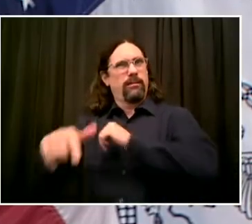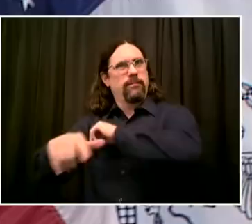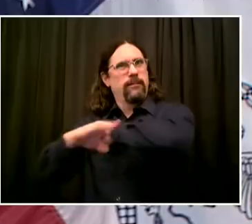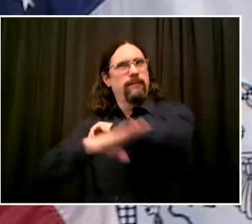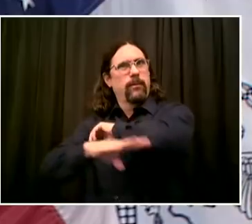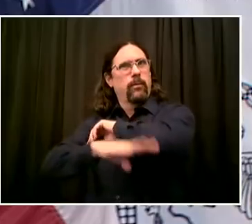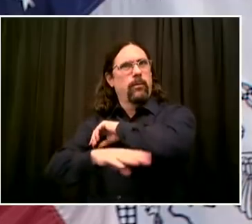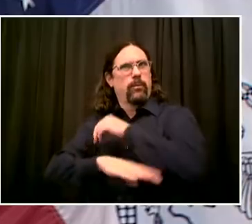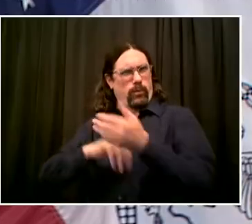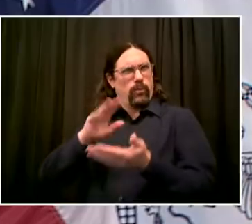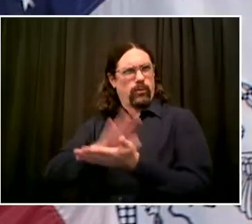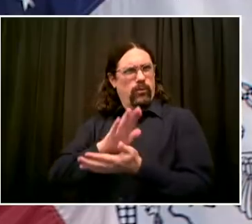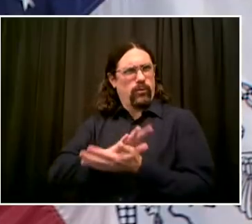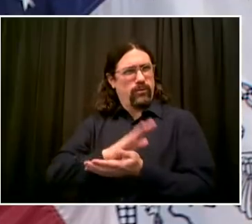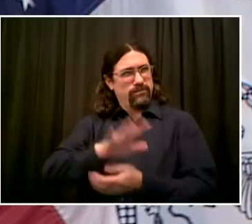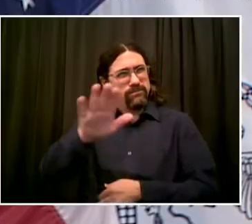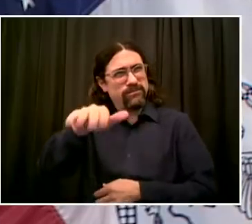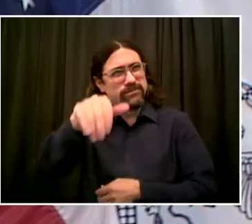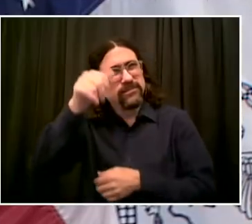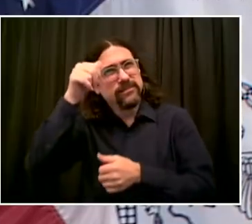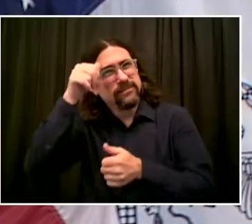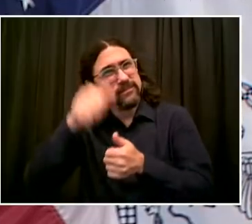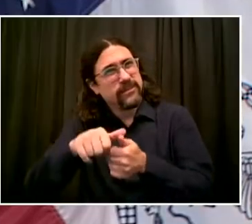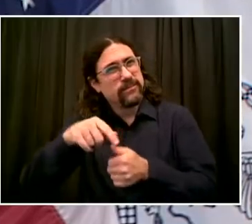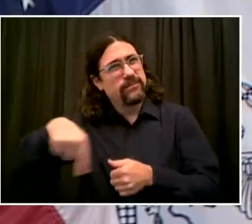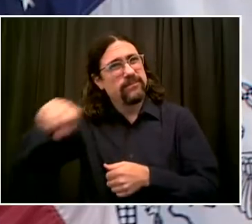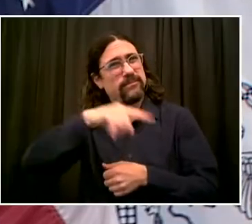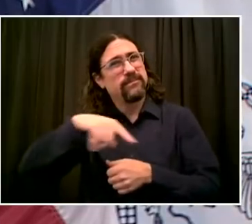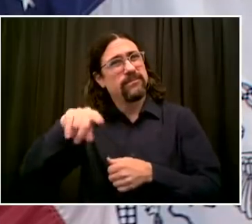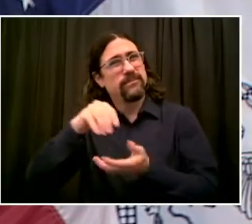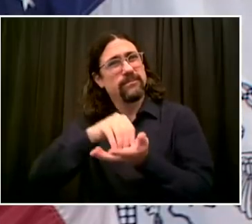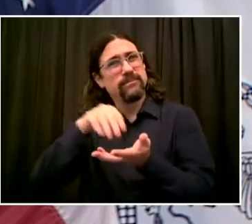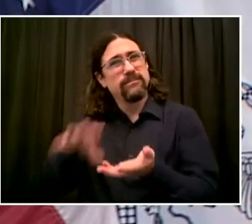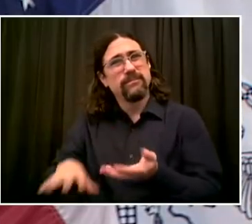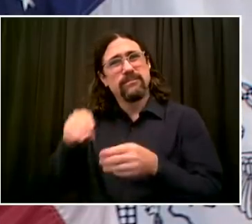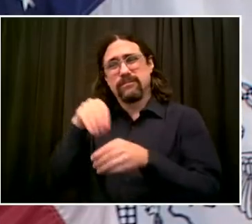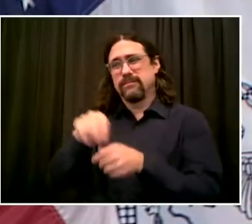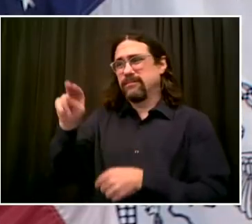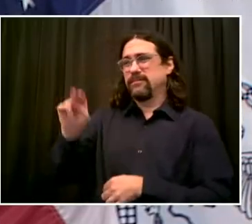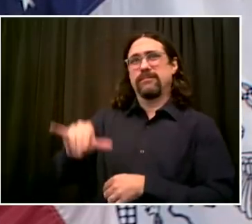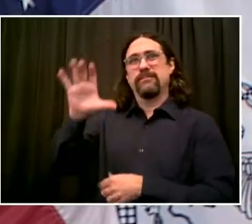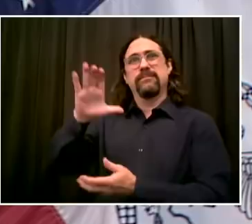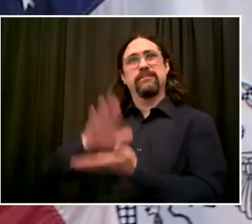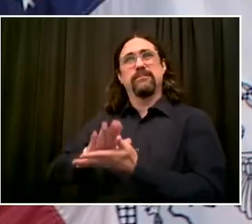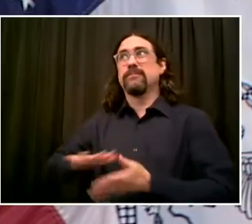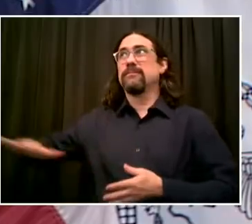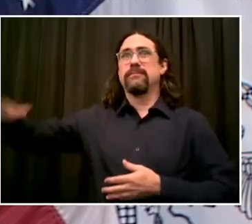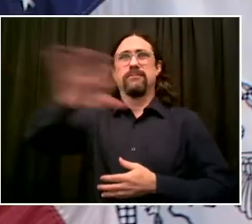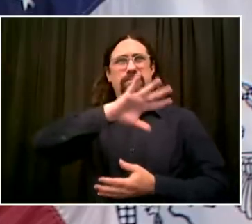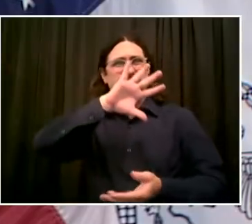IMPACT ON THE LINES OF THE FAMILIES OF THEM .1 MILLION